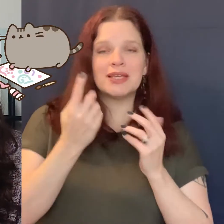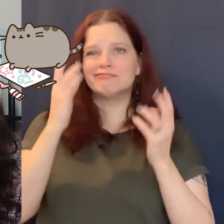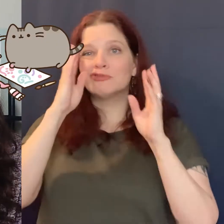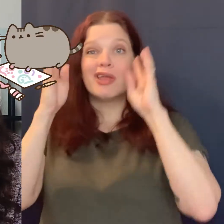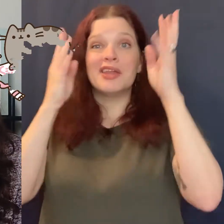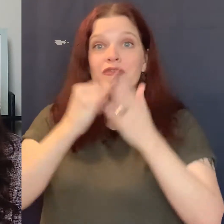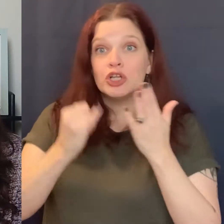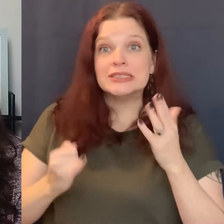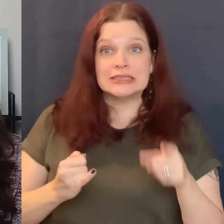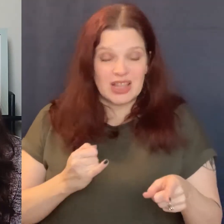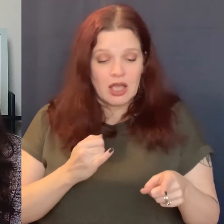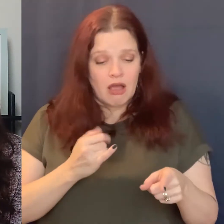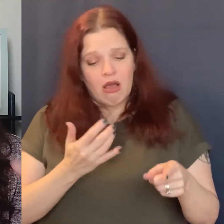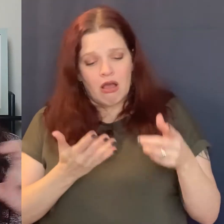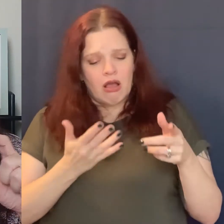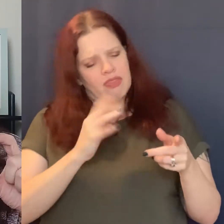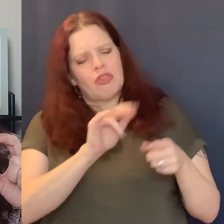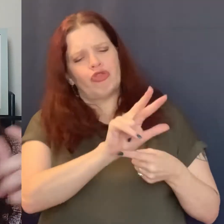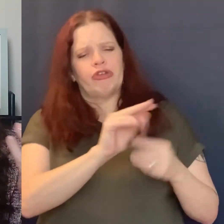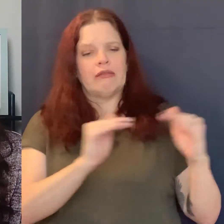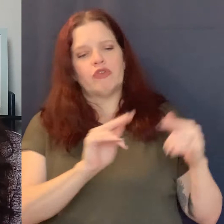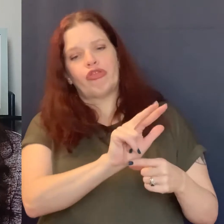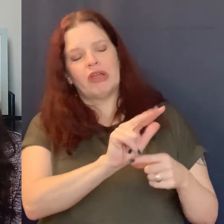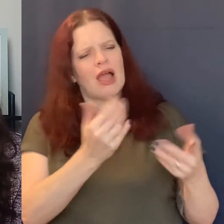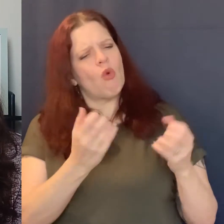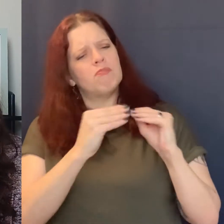artistic in your life and you rated that strength as a three or a five.